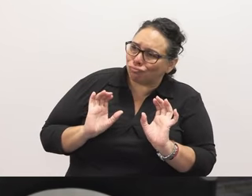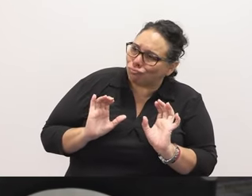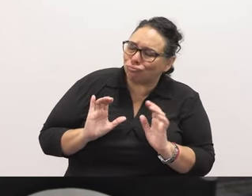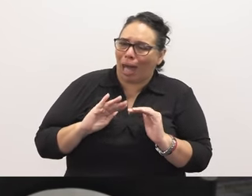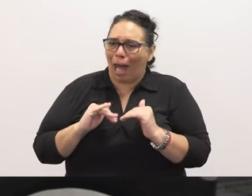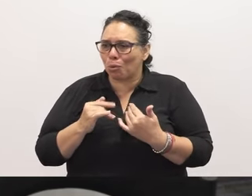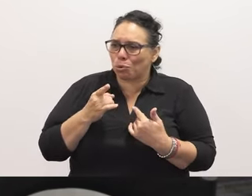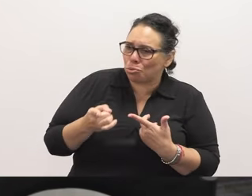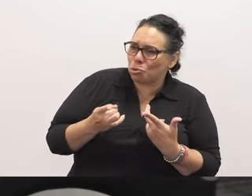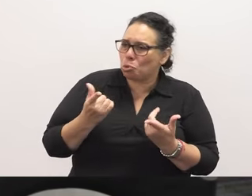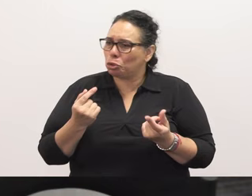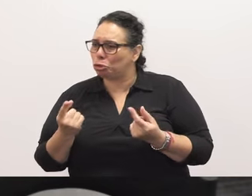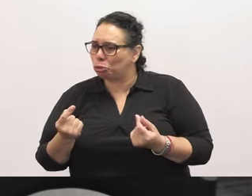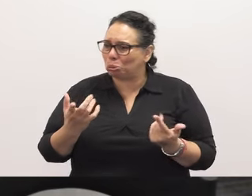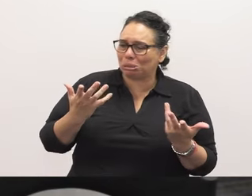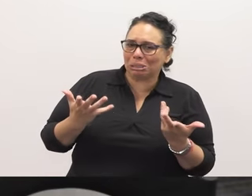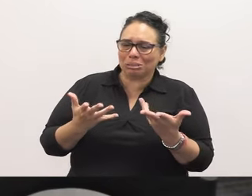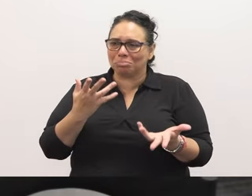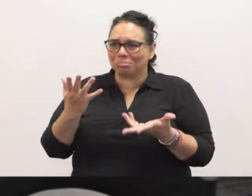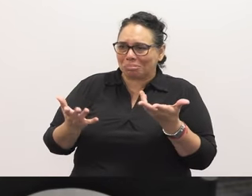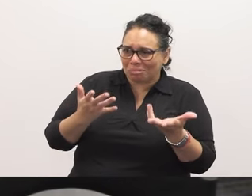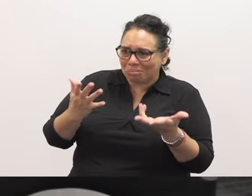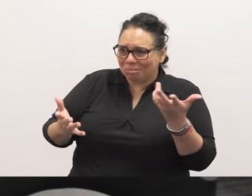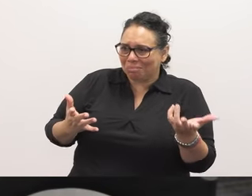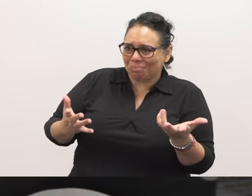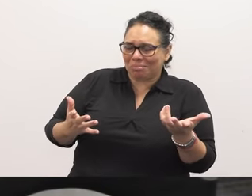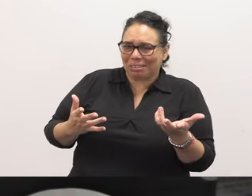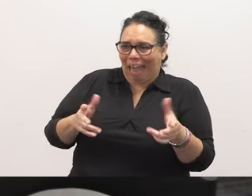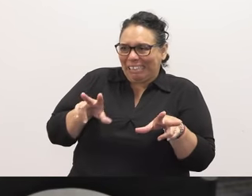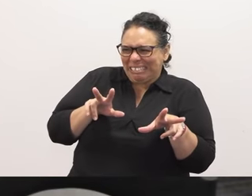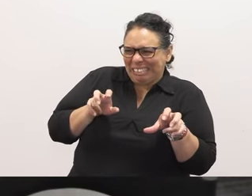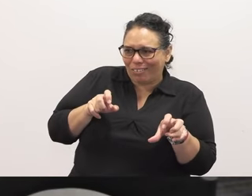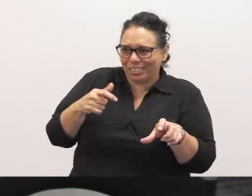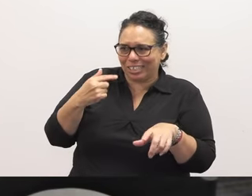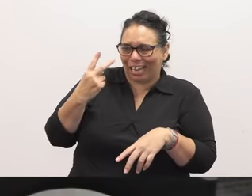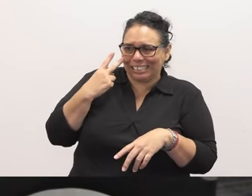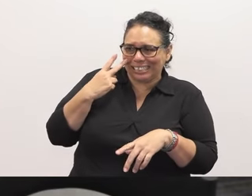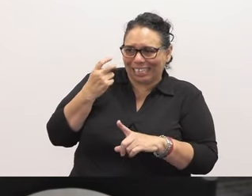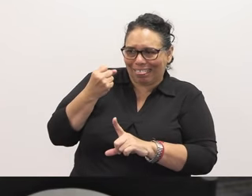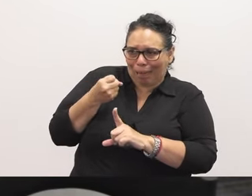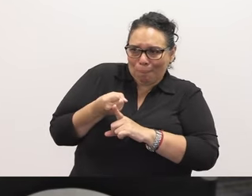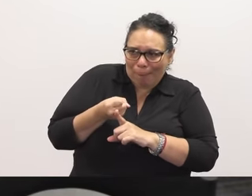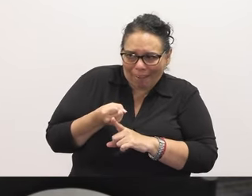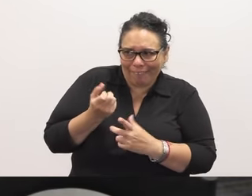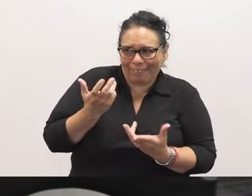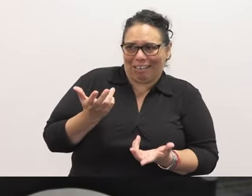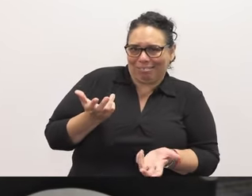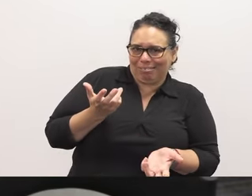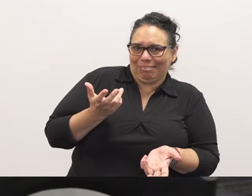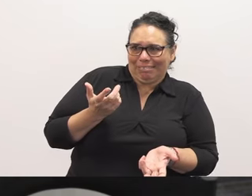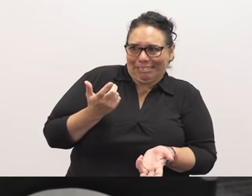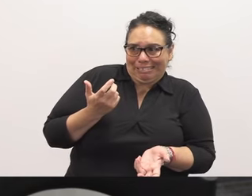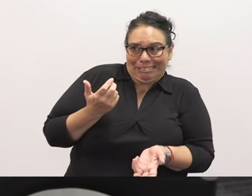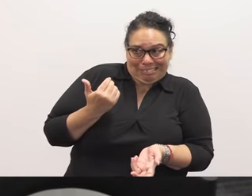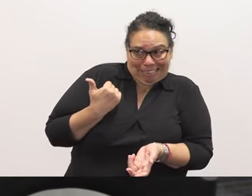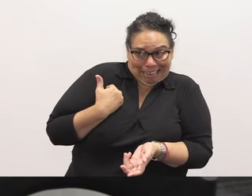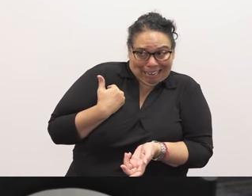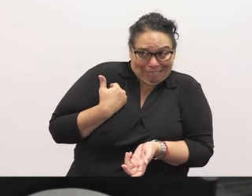and then I can see, I can selfishly I can see the impact of that I've had on this child.